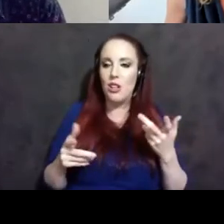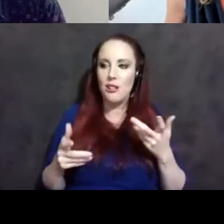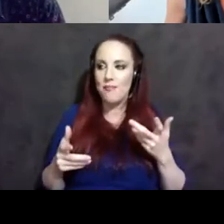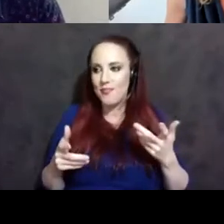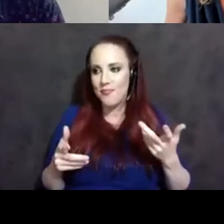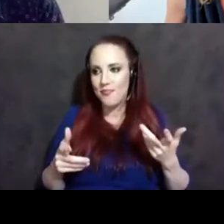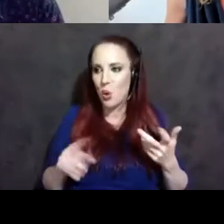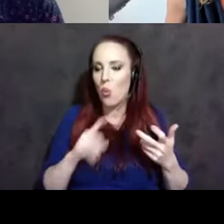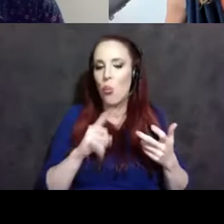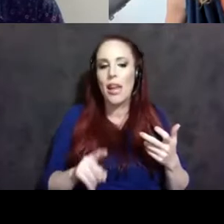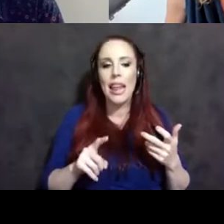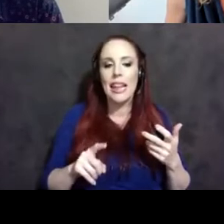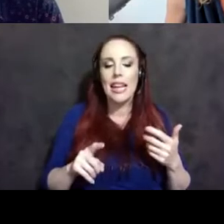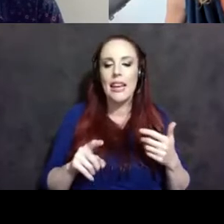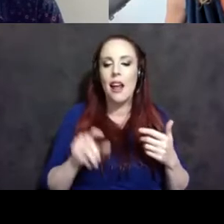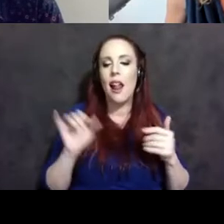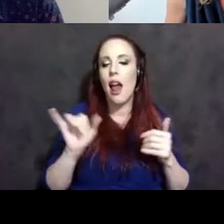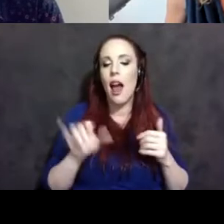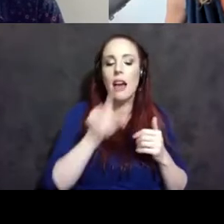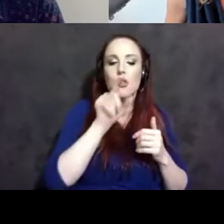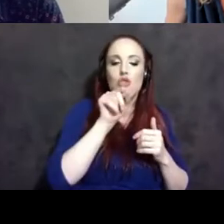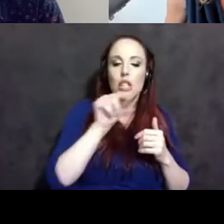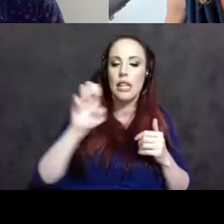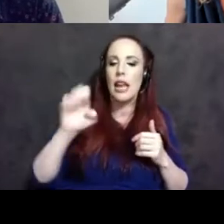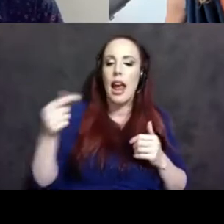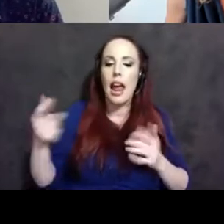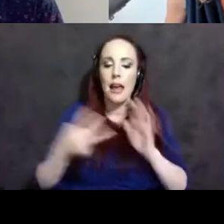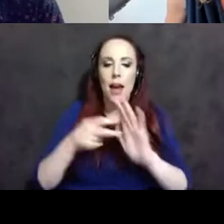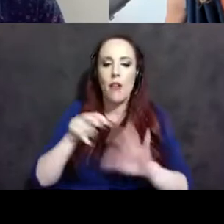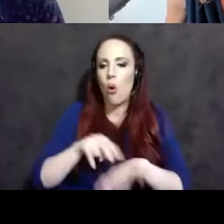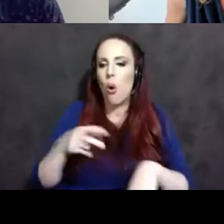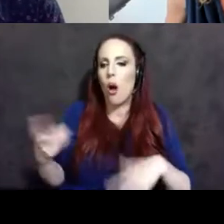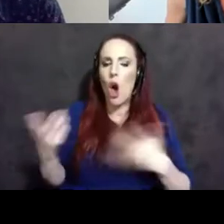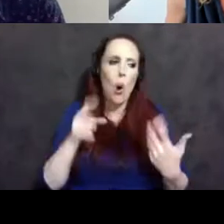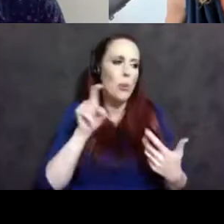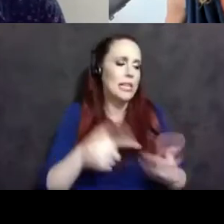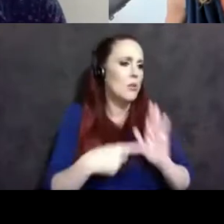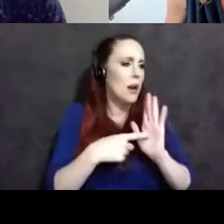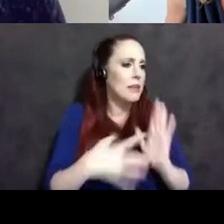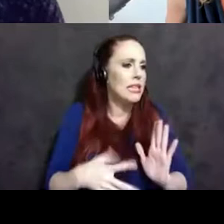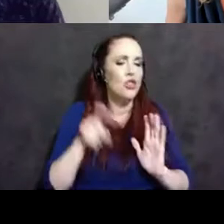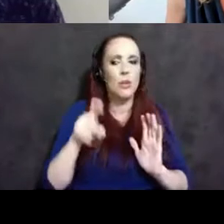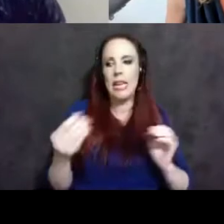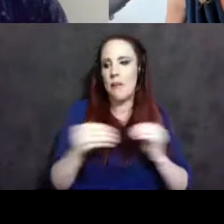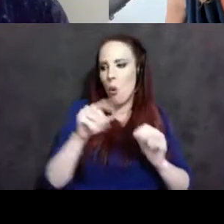They're looking for, well, we need more representation here. We need more black people, we need to have more transgender and gender nonconforming